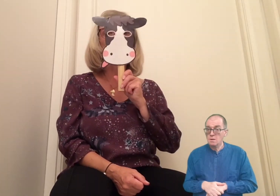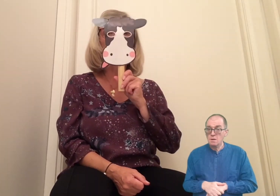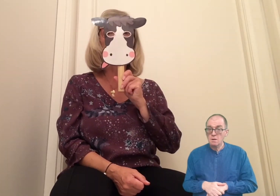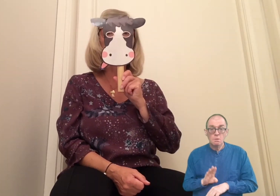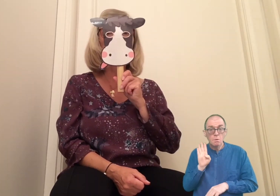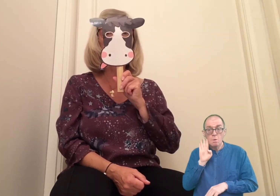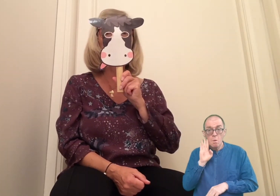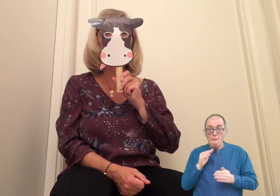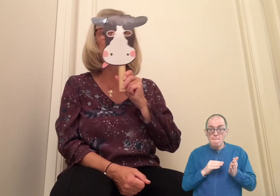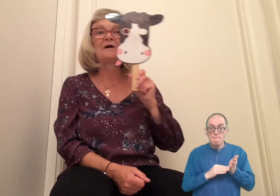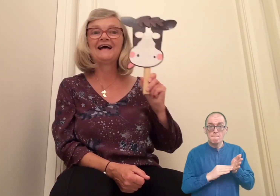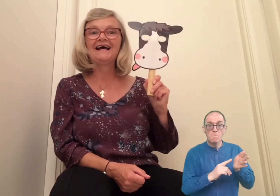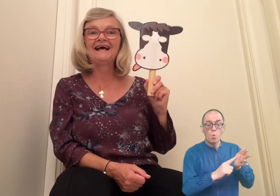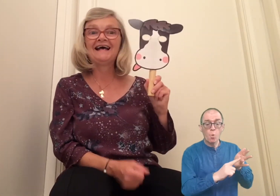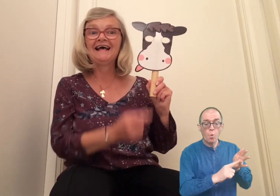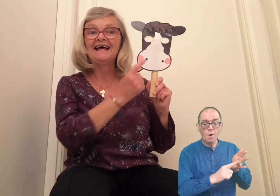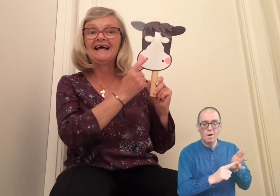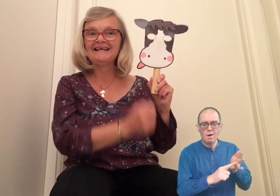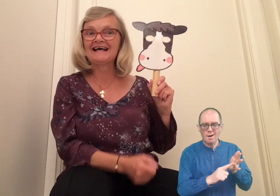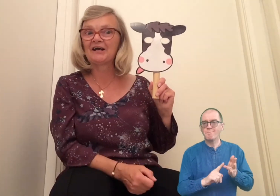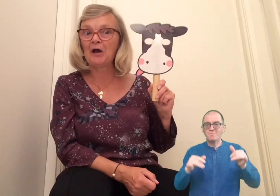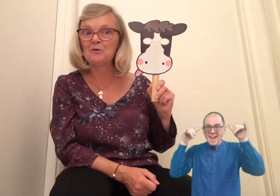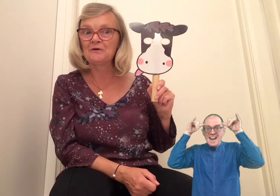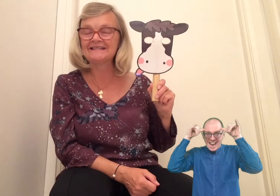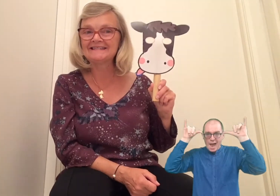Moo. It's a cow, isn't it?